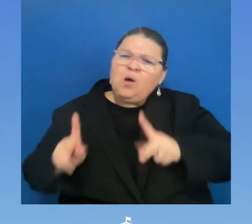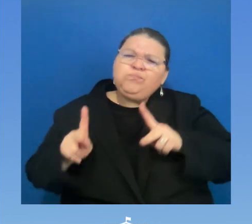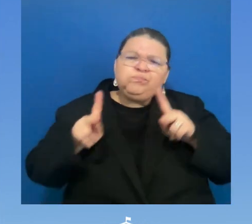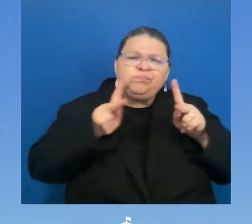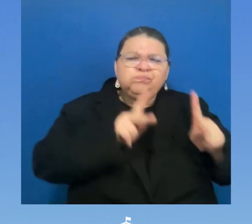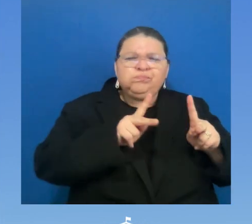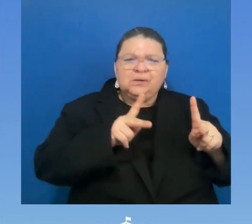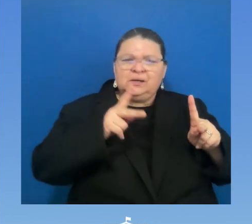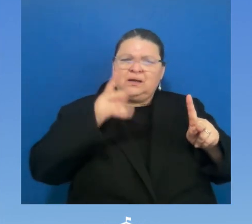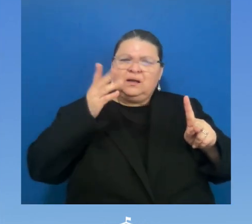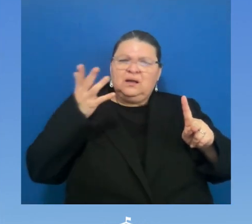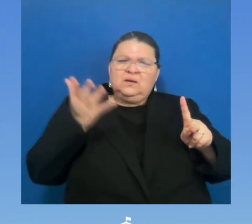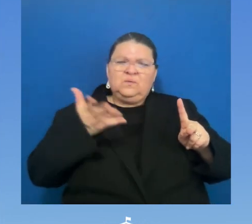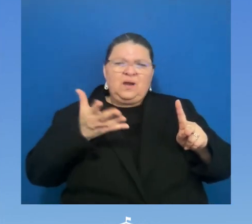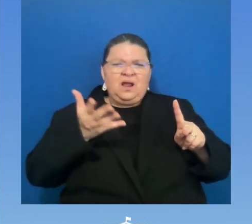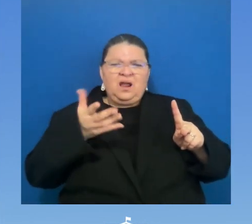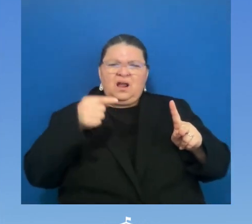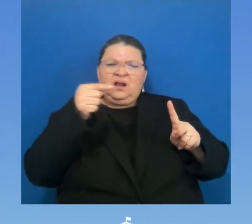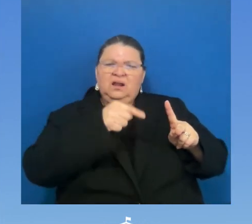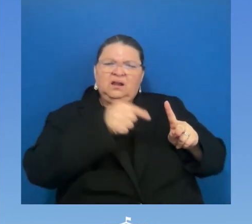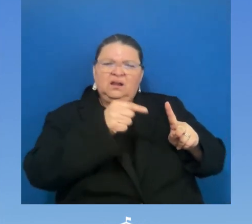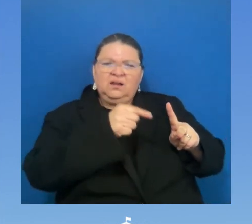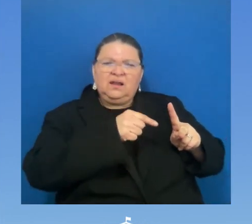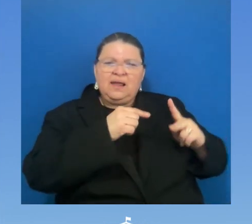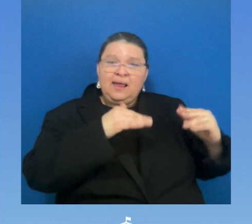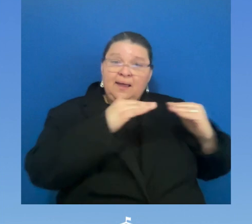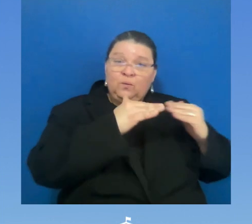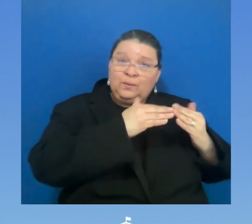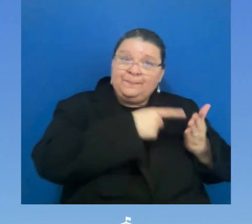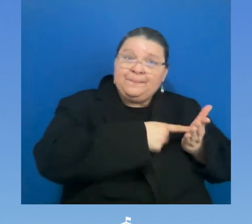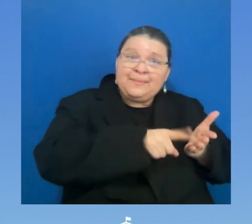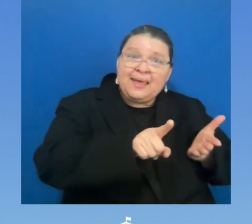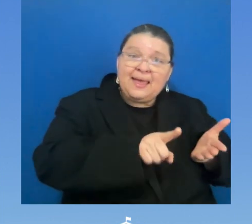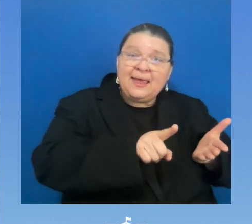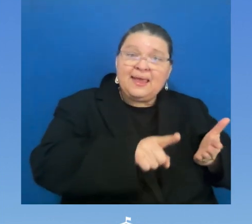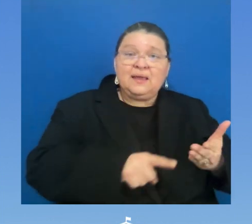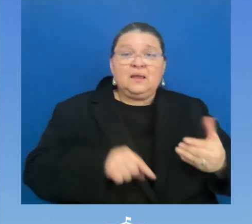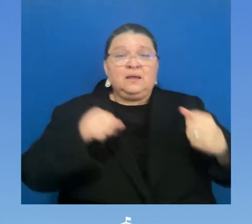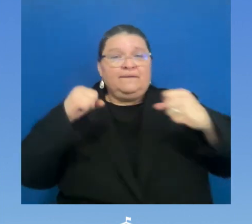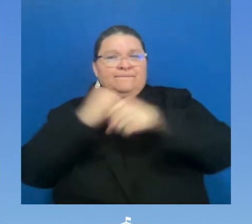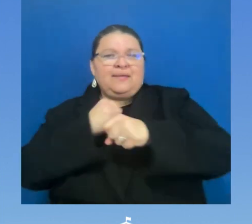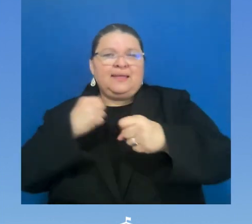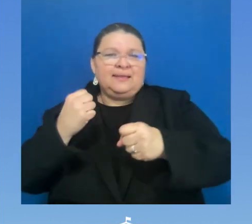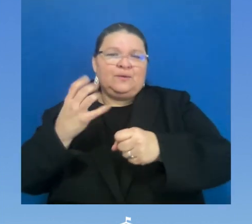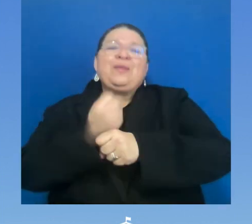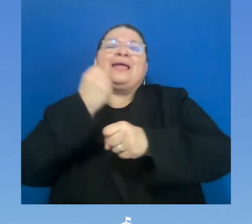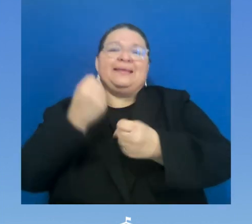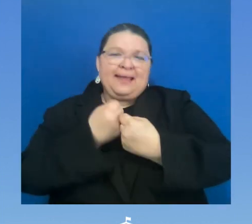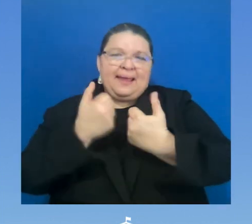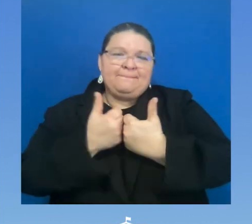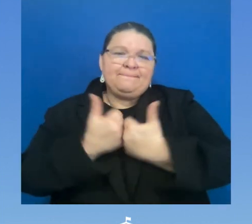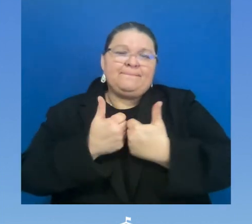Ms. Morgan: Oh. The Vice President: Like, what does it take? Ms. Morgan: I mean -- The Vice President: Give me some analogies.